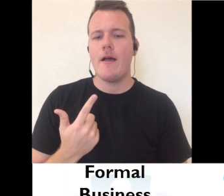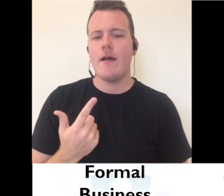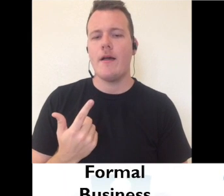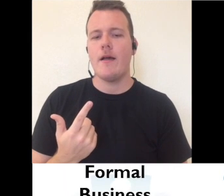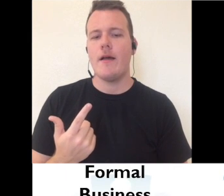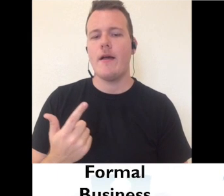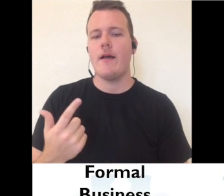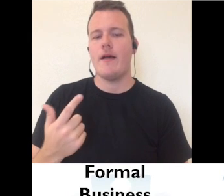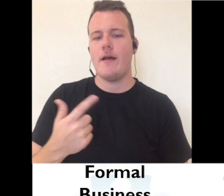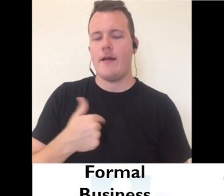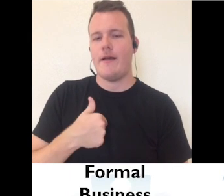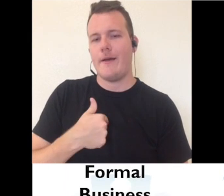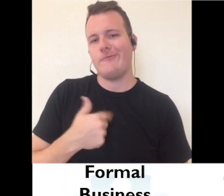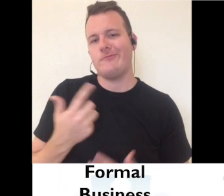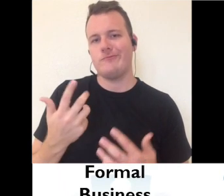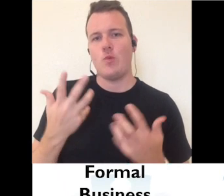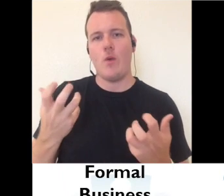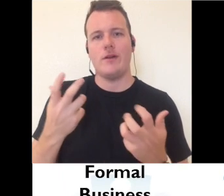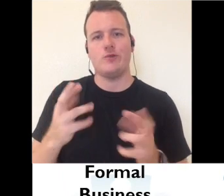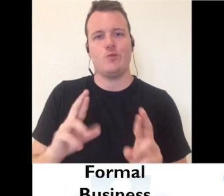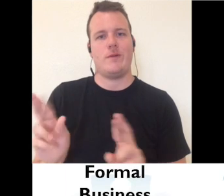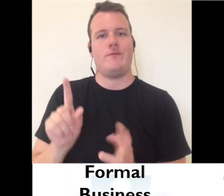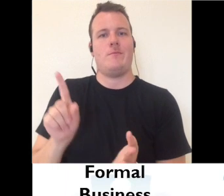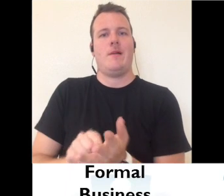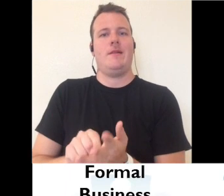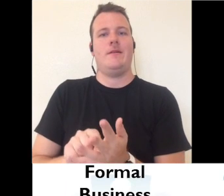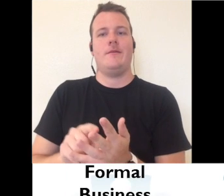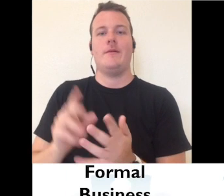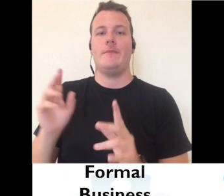this yet, but that doesn't mean you haven't seen them. The iceberg analogy in